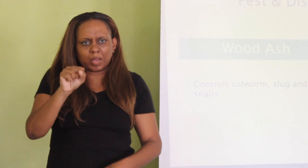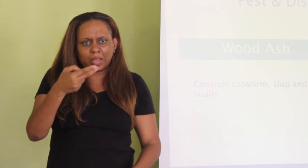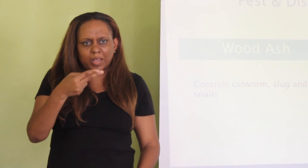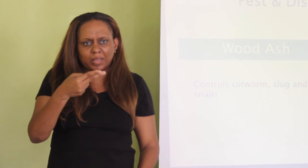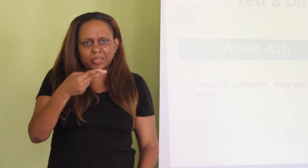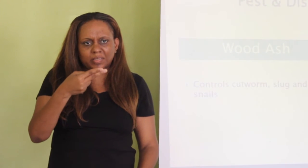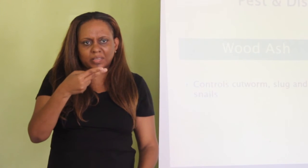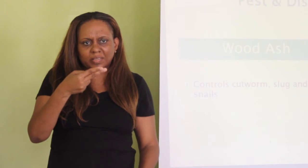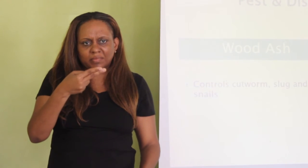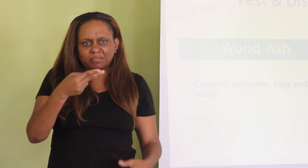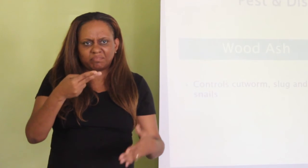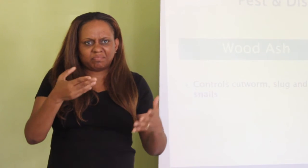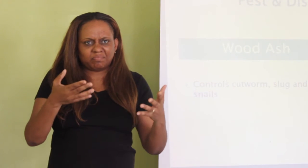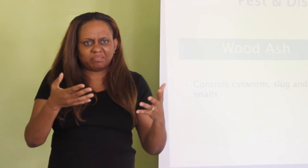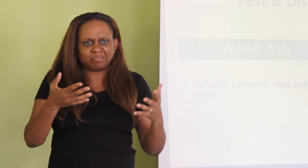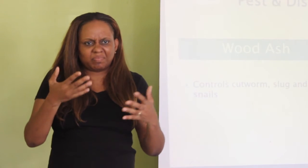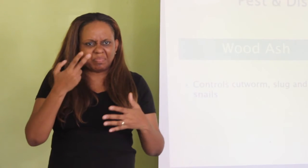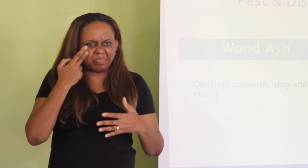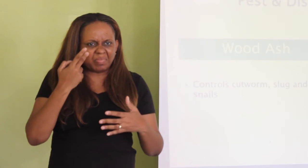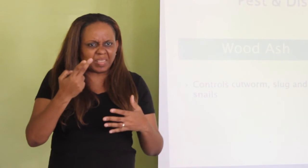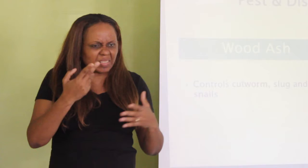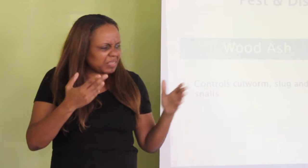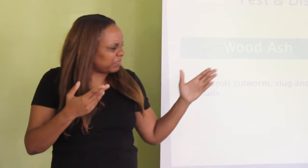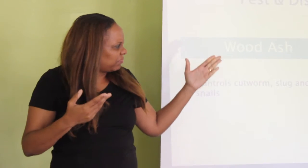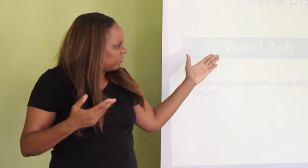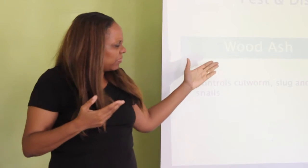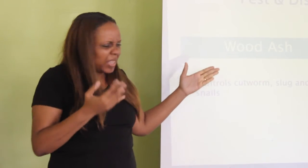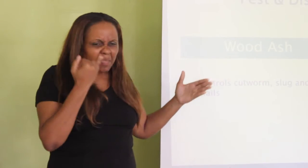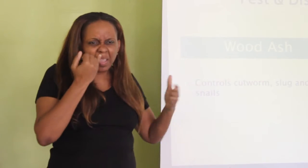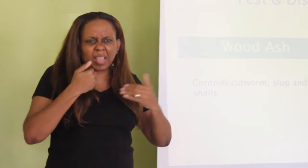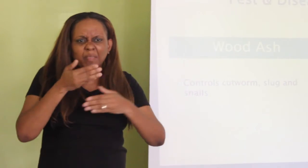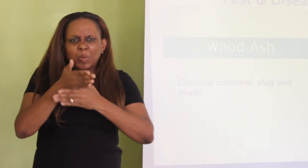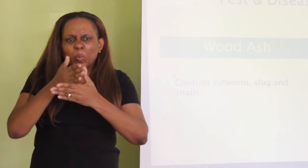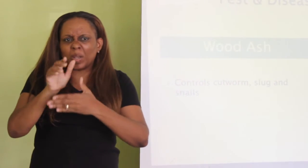right because this will fall from somewhere if you put the radar around your border